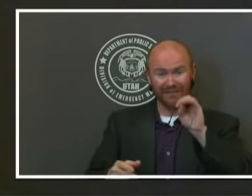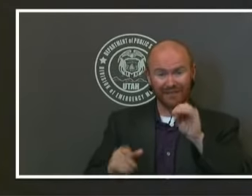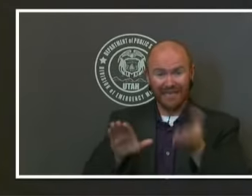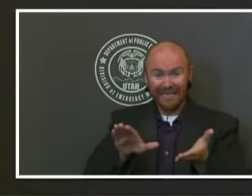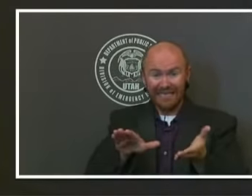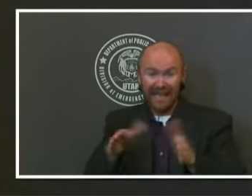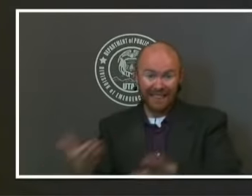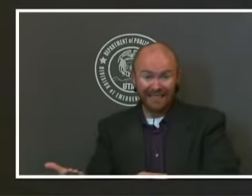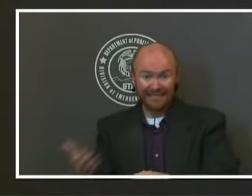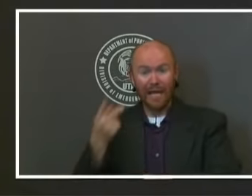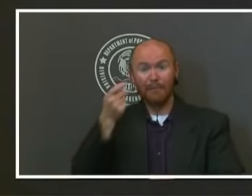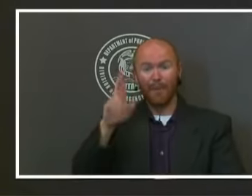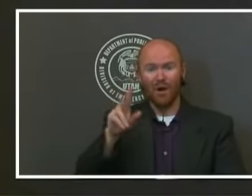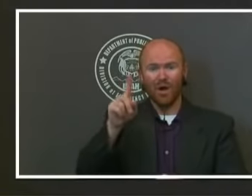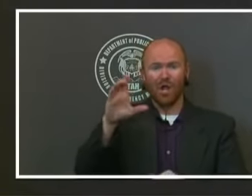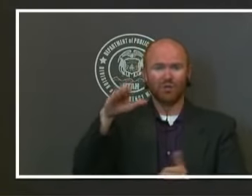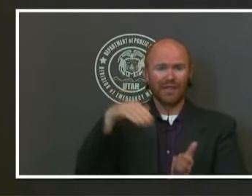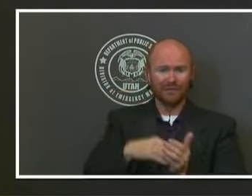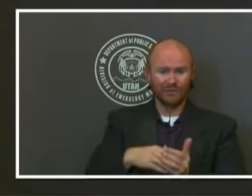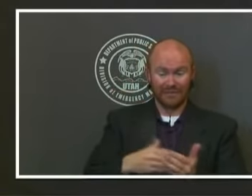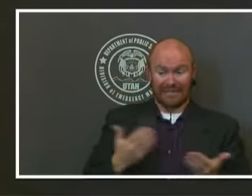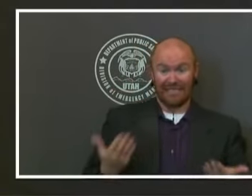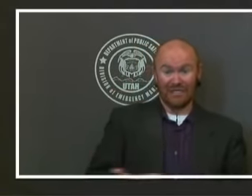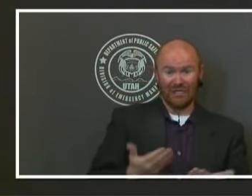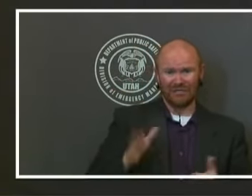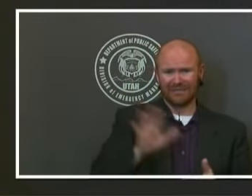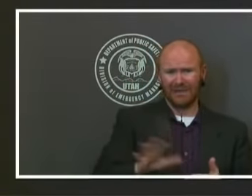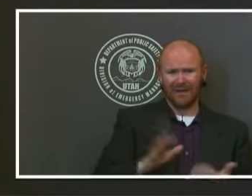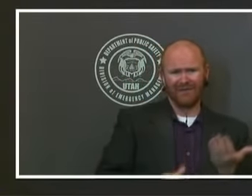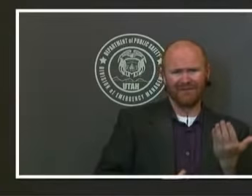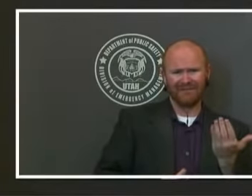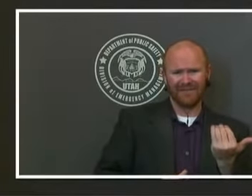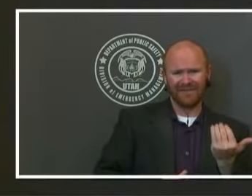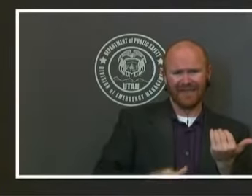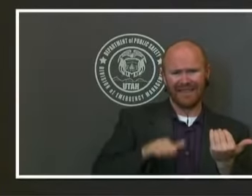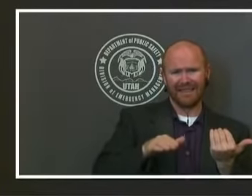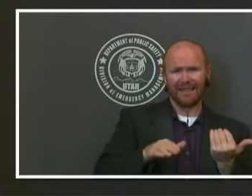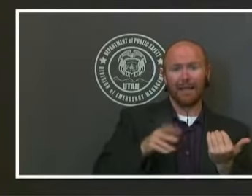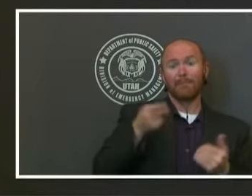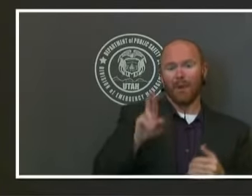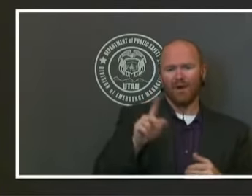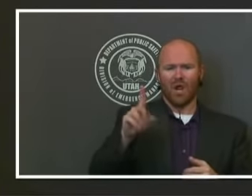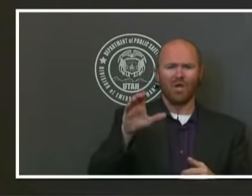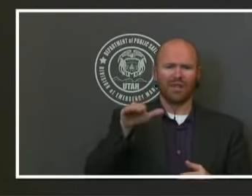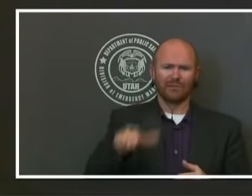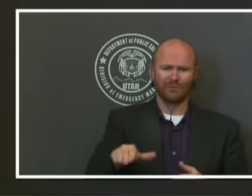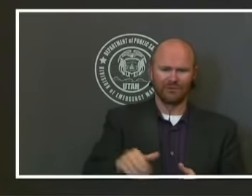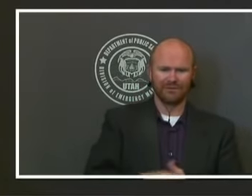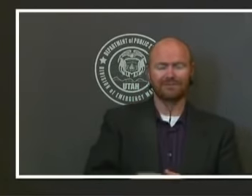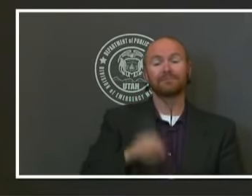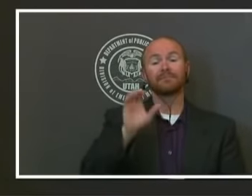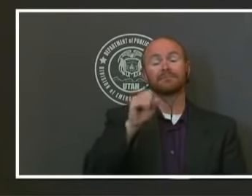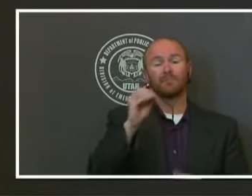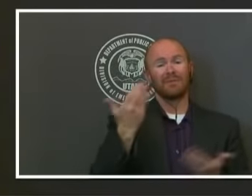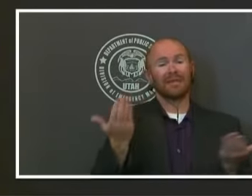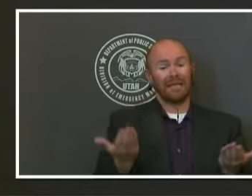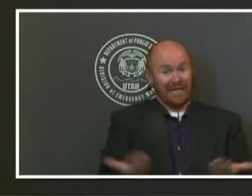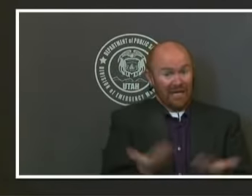someone would say yes if you die you die is going to rip through